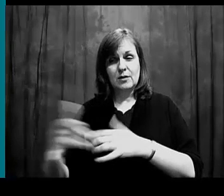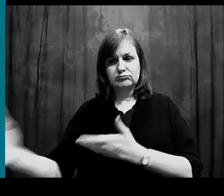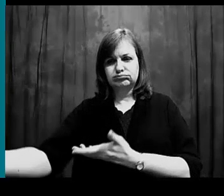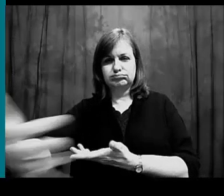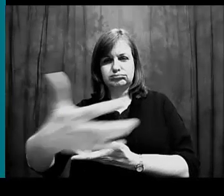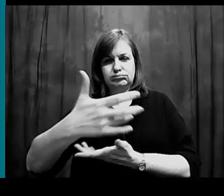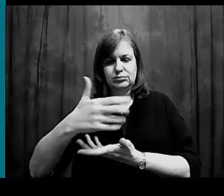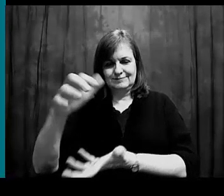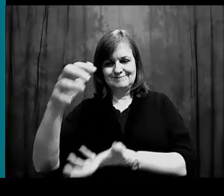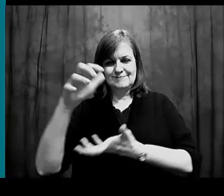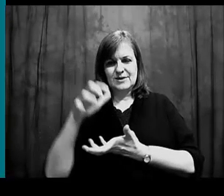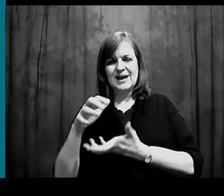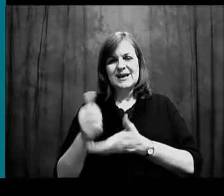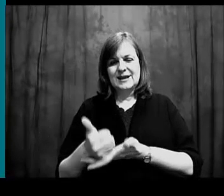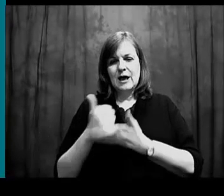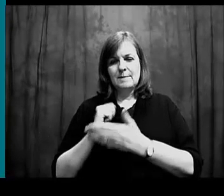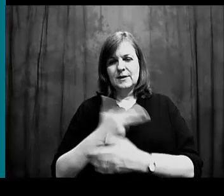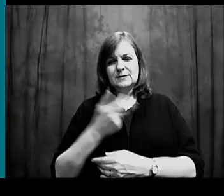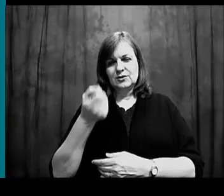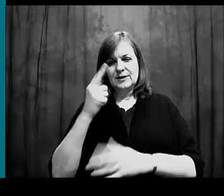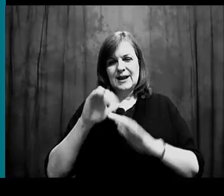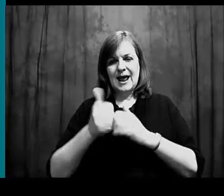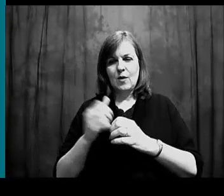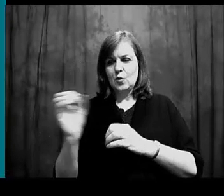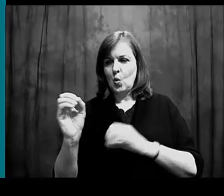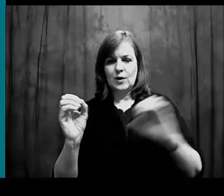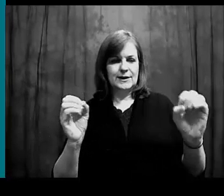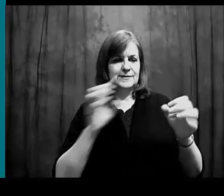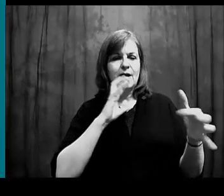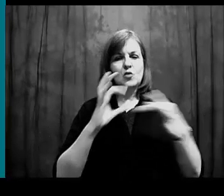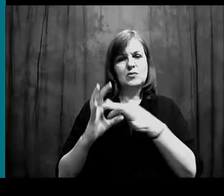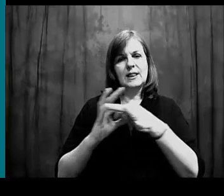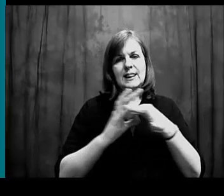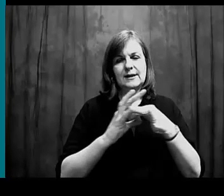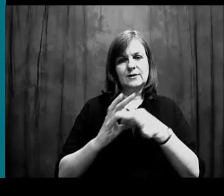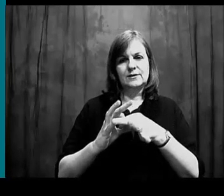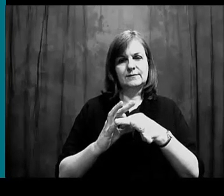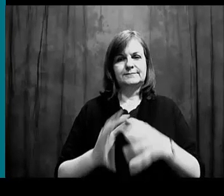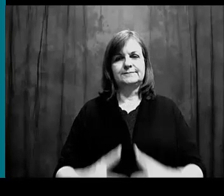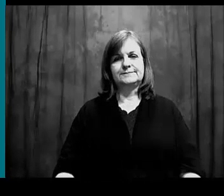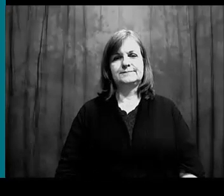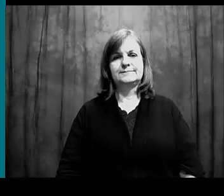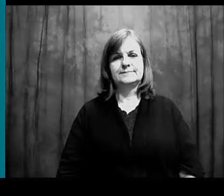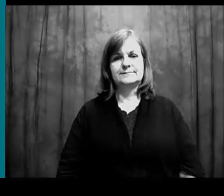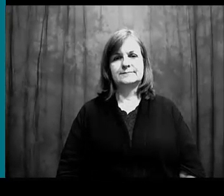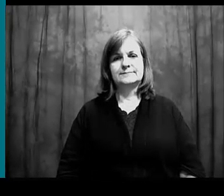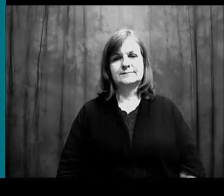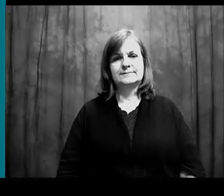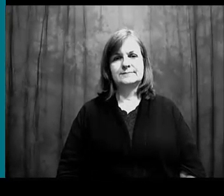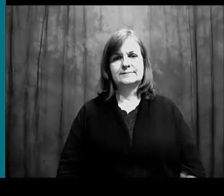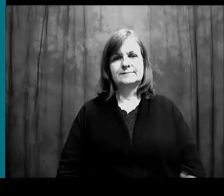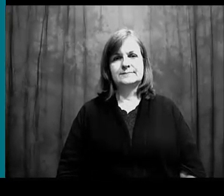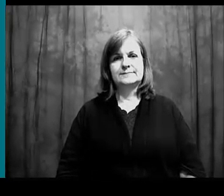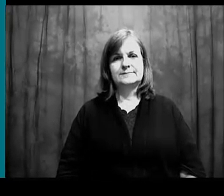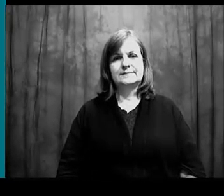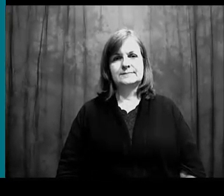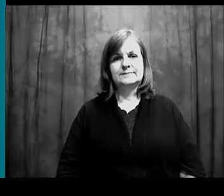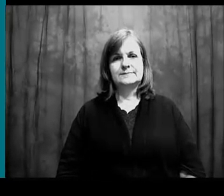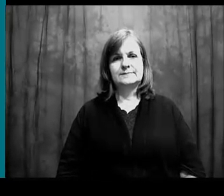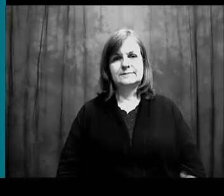to really understand how organisms are related to the best of our ability currently